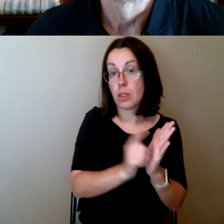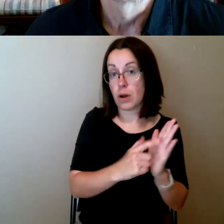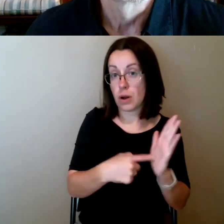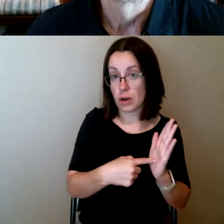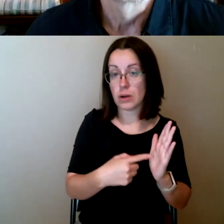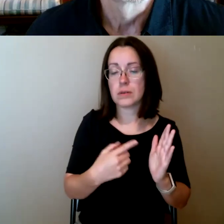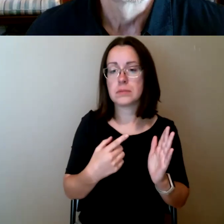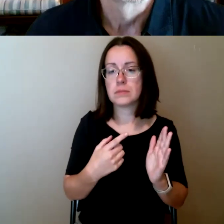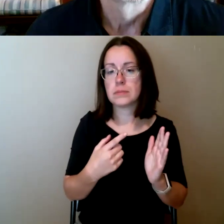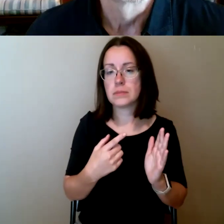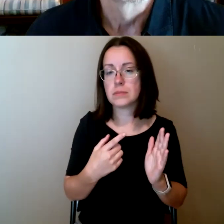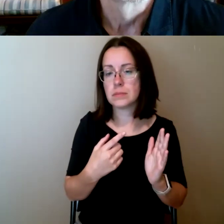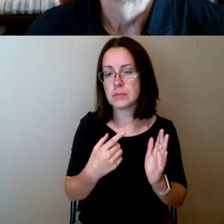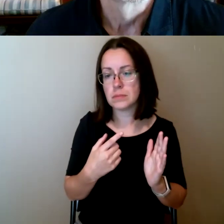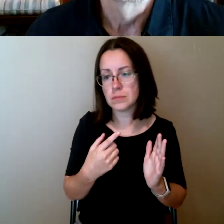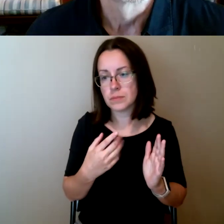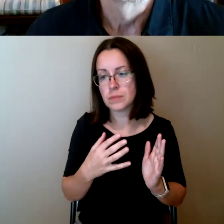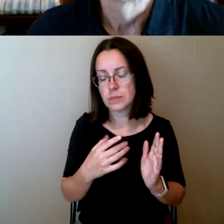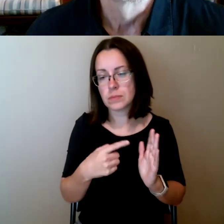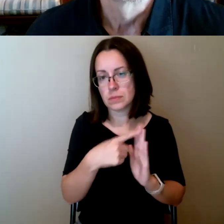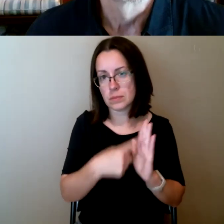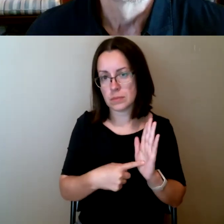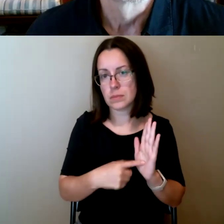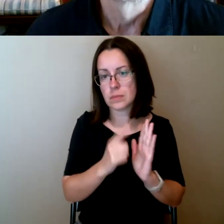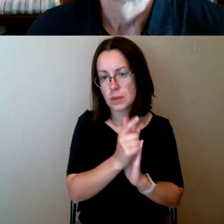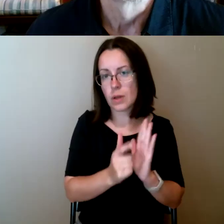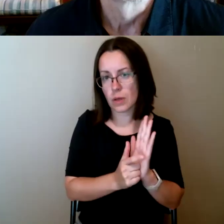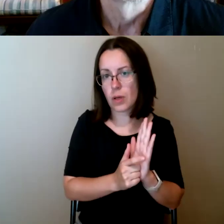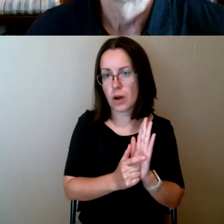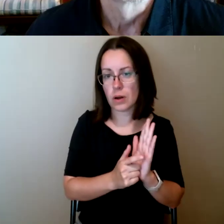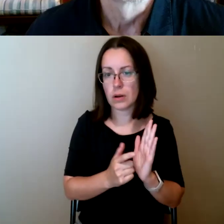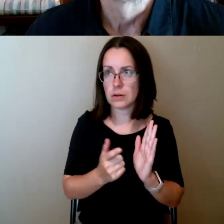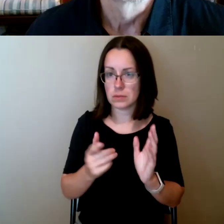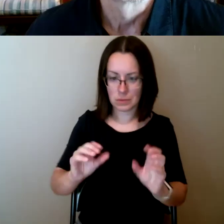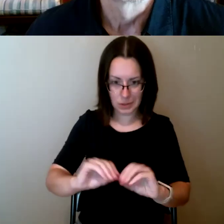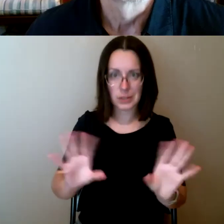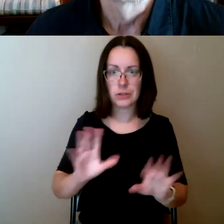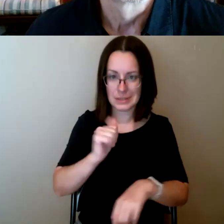is saying um in the statutes they're making that distinction that this is not suicide.